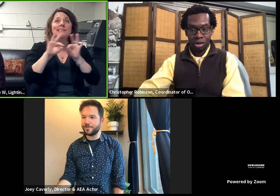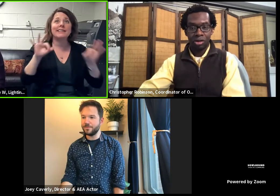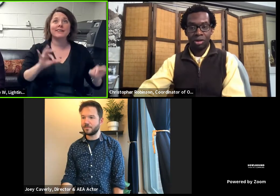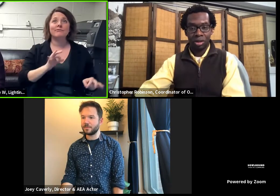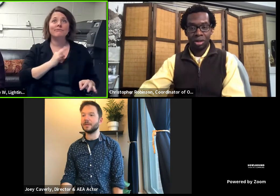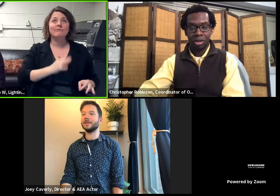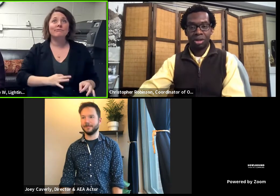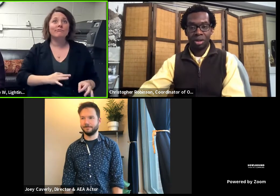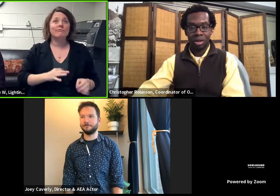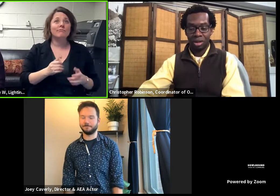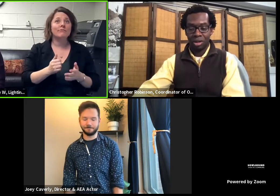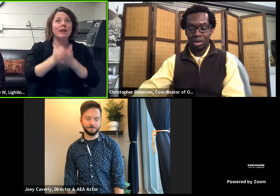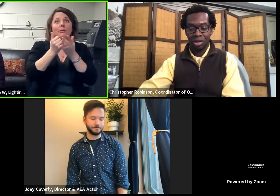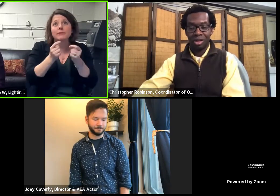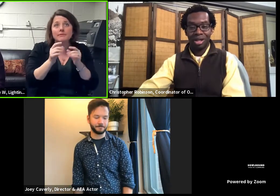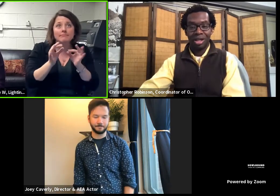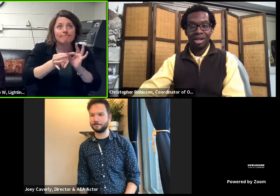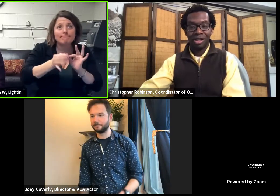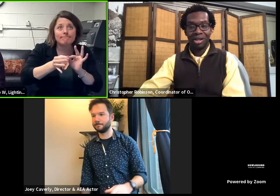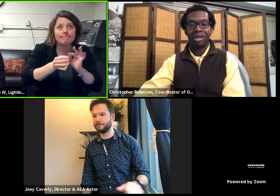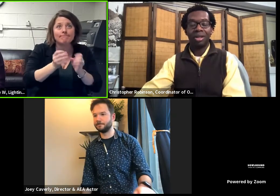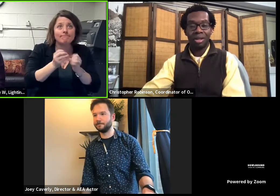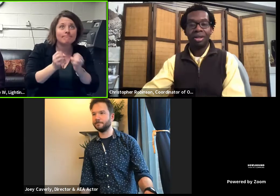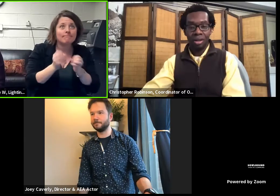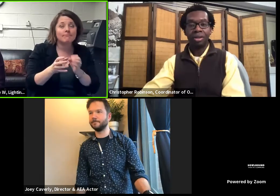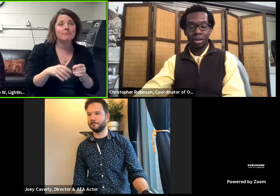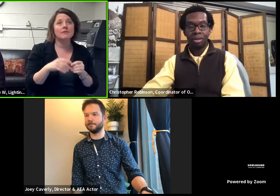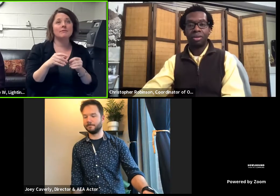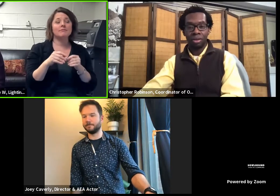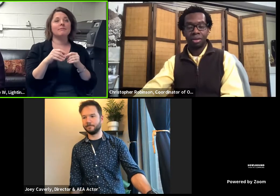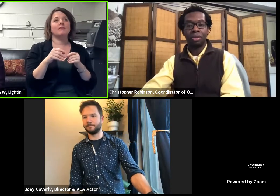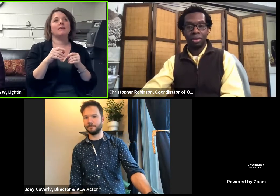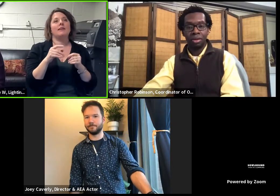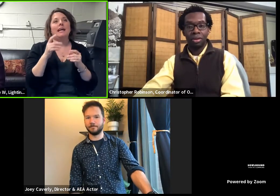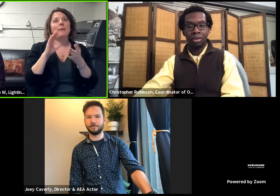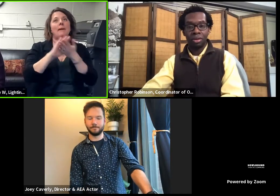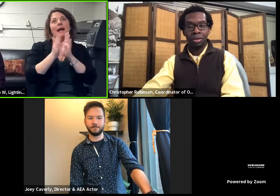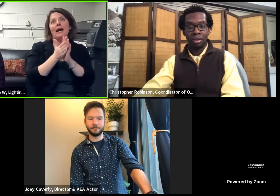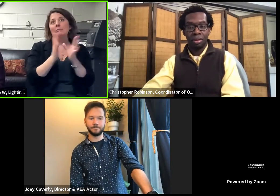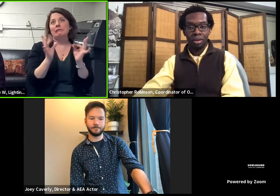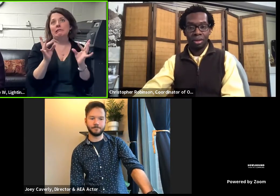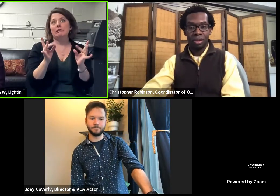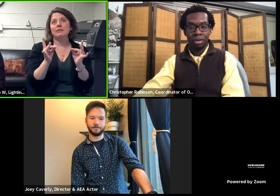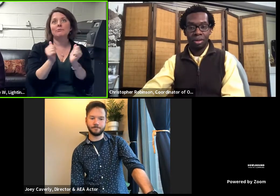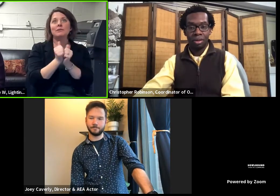Also there with like movement and lights that's low and everything, you can have the interpreter help with that, explain what's happening in that way.